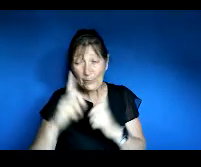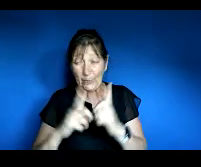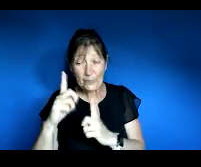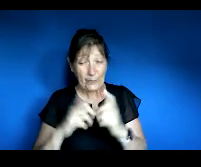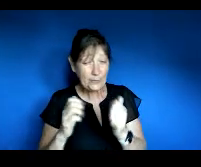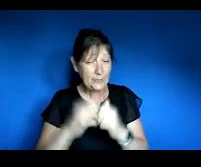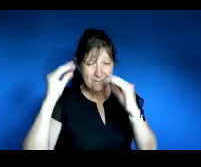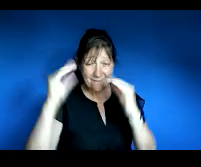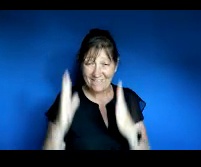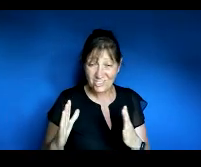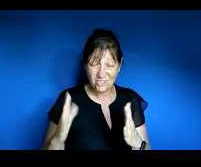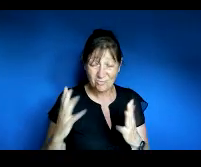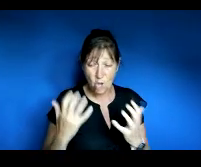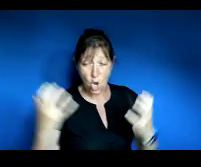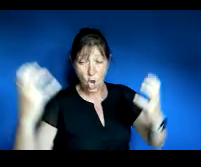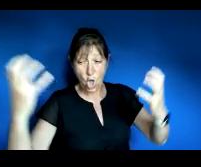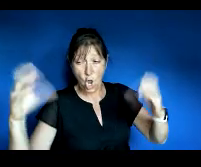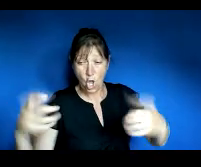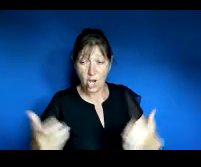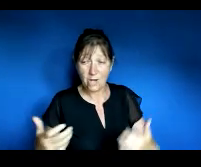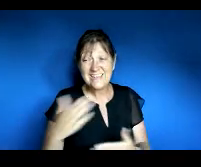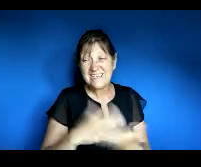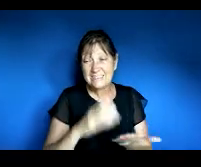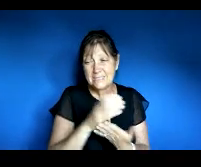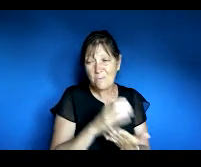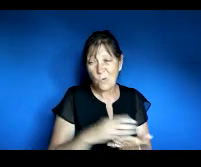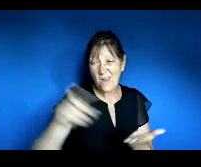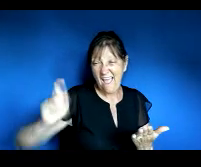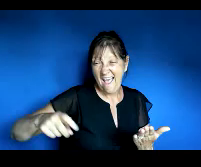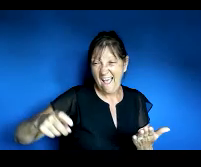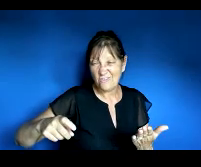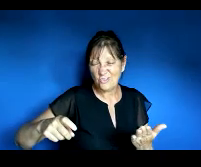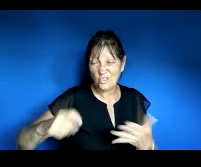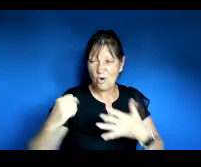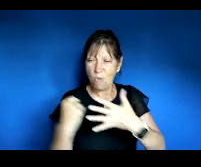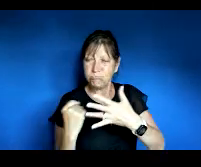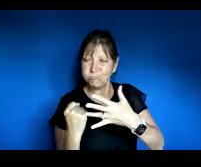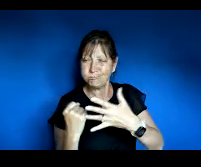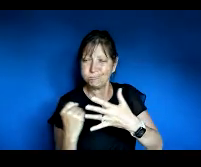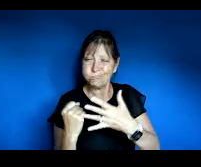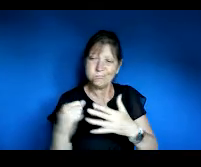And some of those courses, you may just have to take because that's the introductory level chemistry course